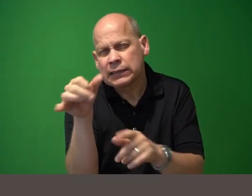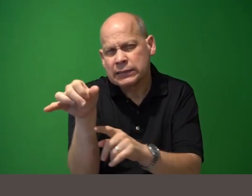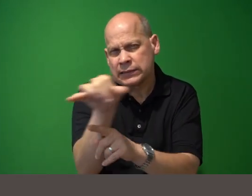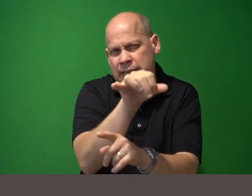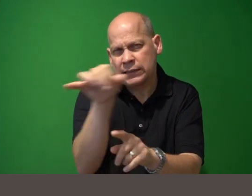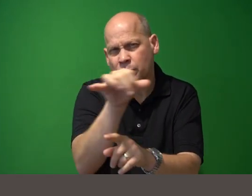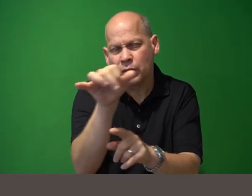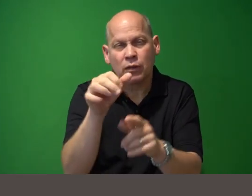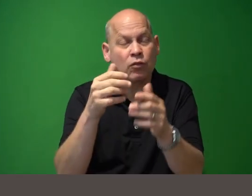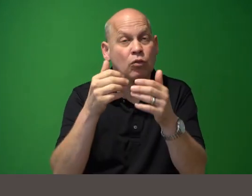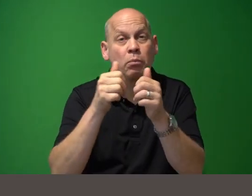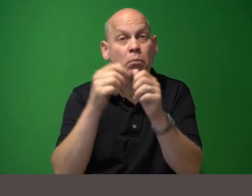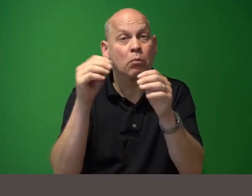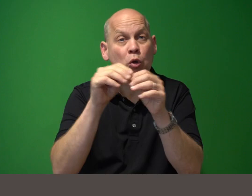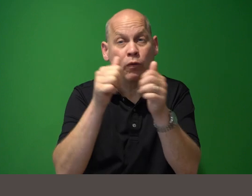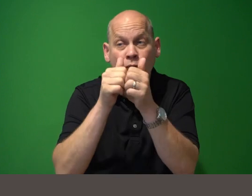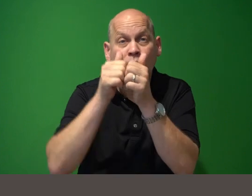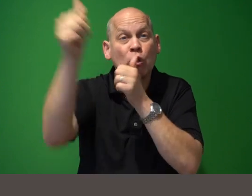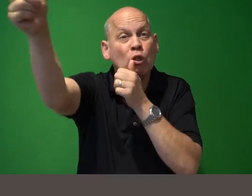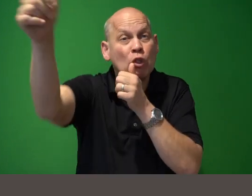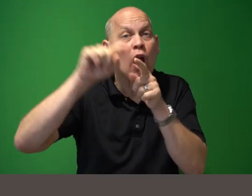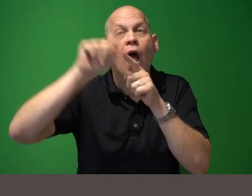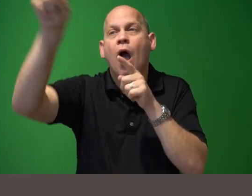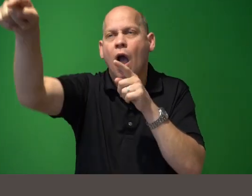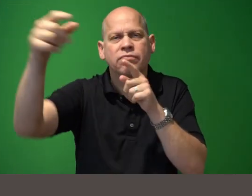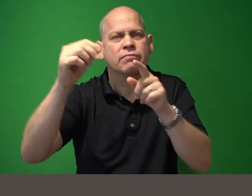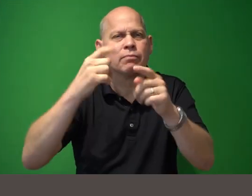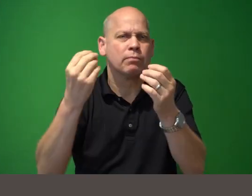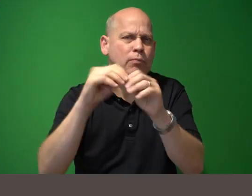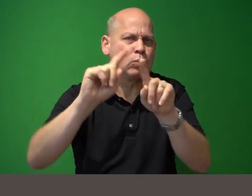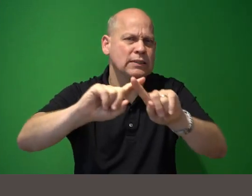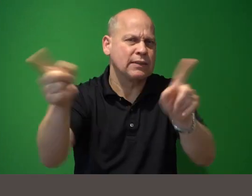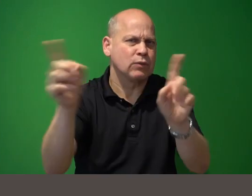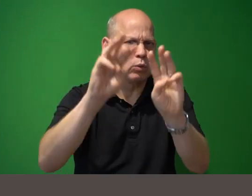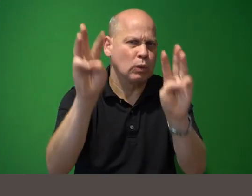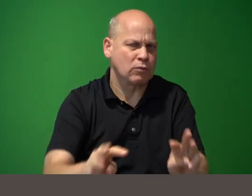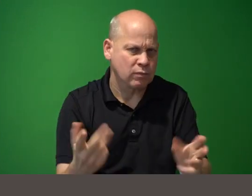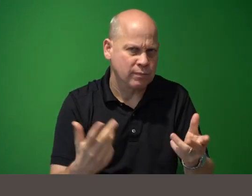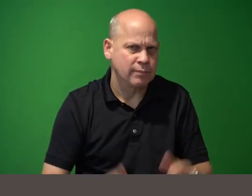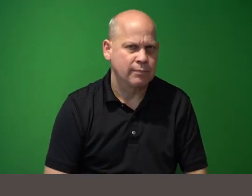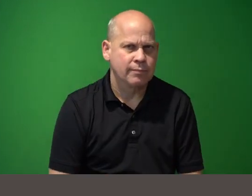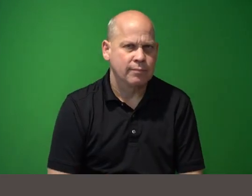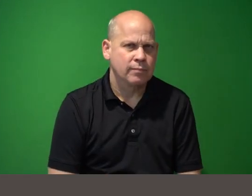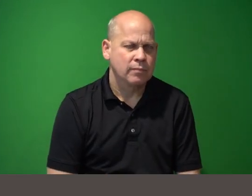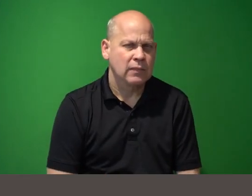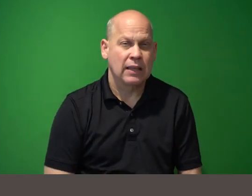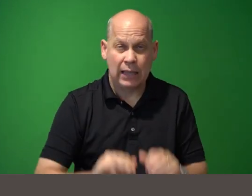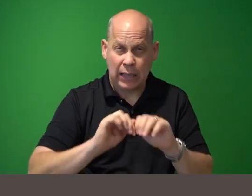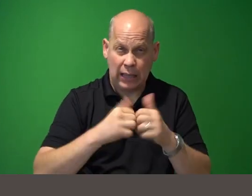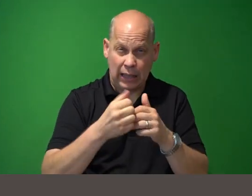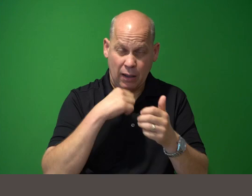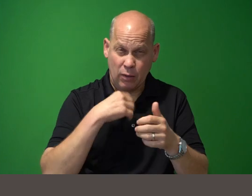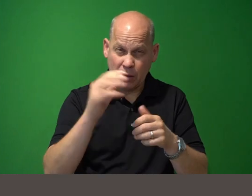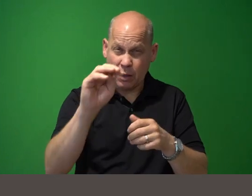and the further we apart, we go, it can be more different. So how can we model this in a Bayesian way?